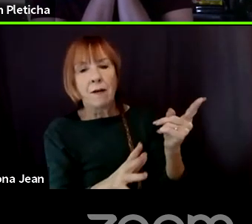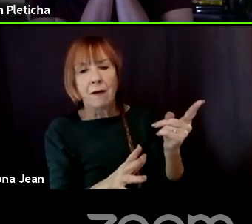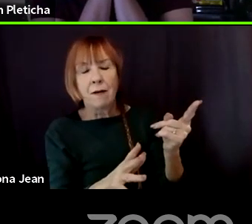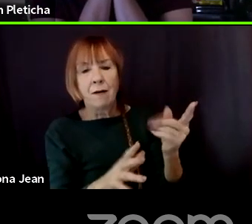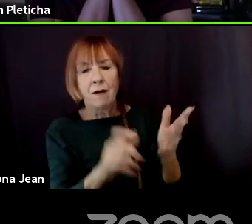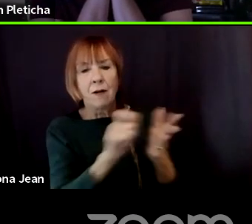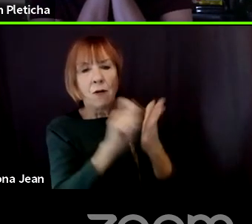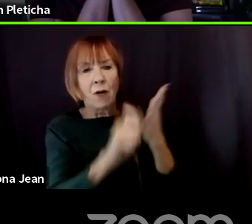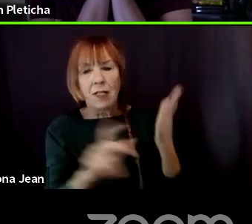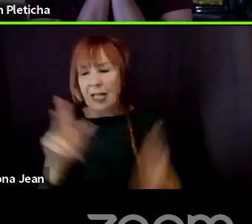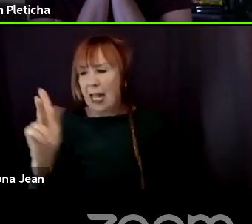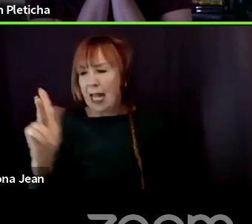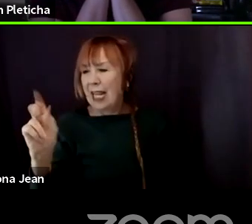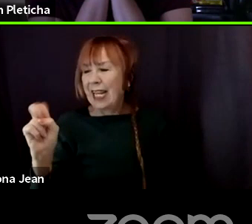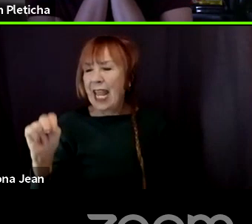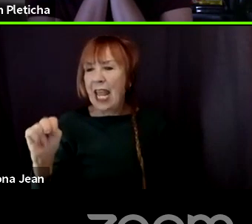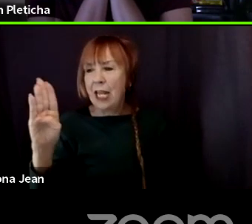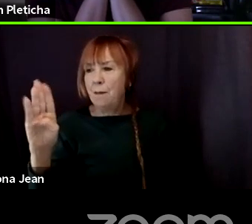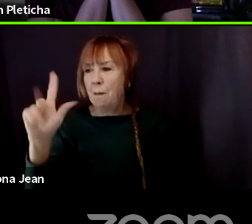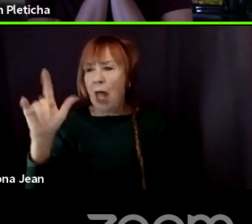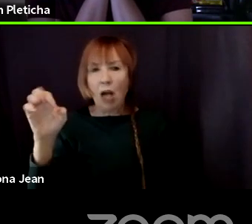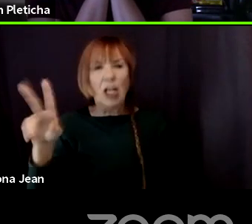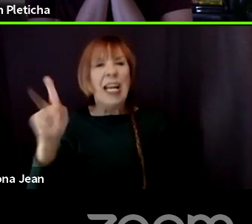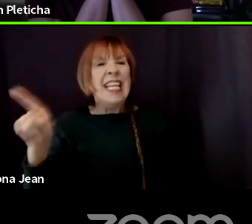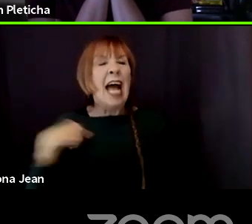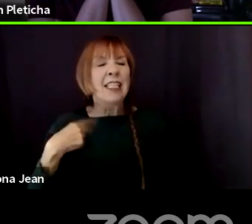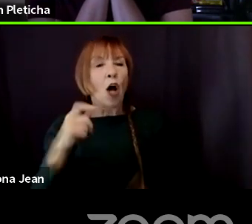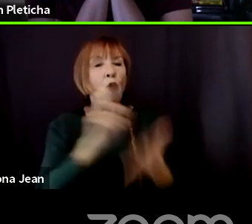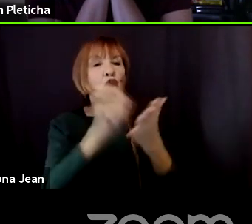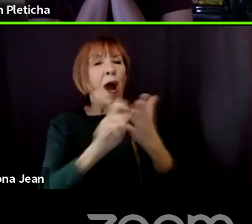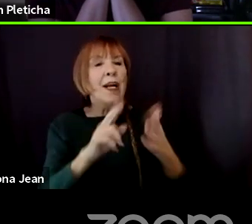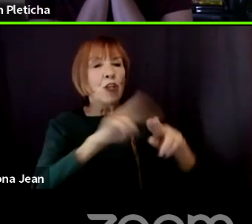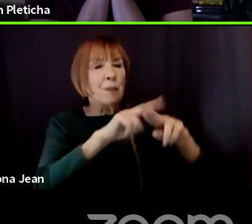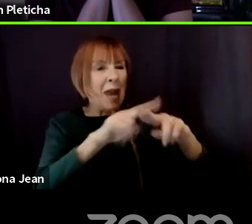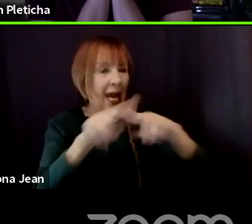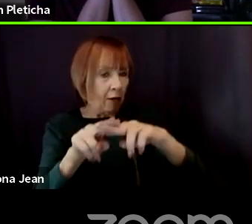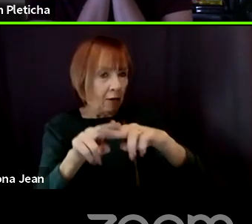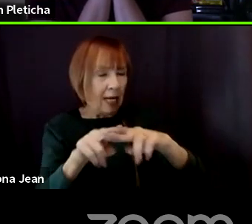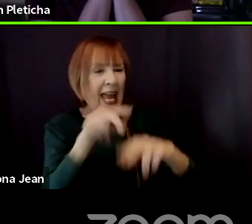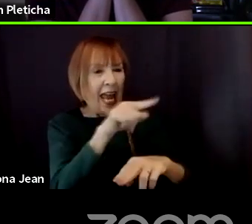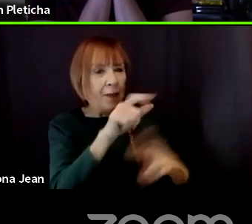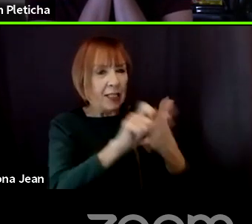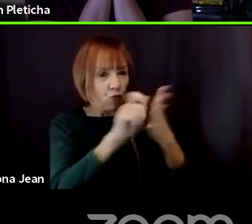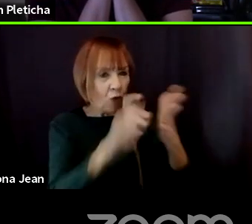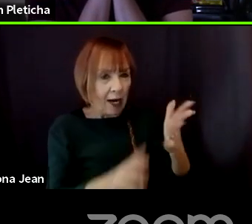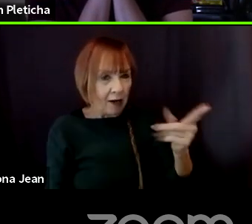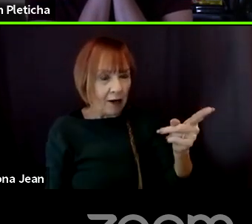I'm not sure who was it, but they were saying their trick is that they just do whatever they were gonna do anyways